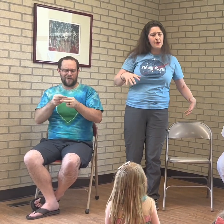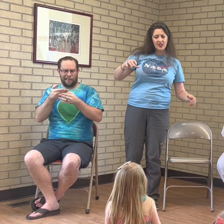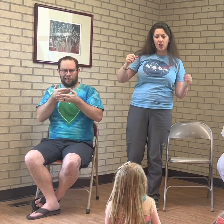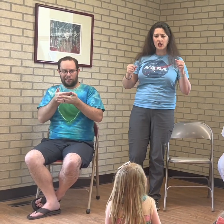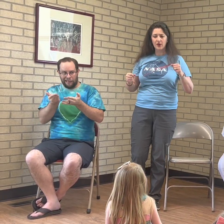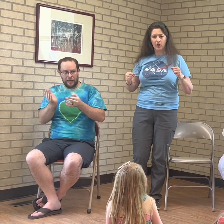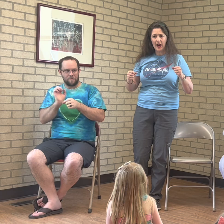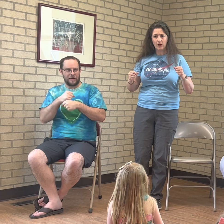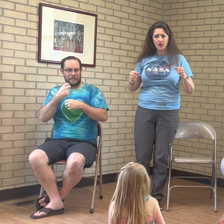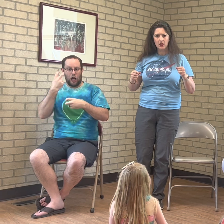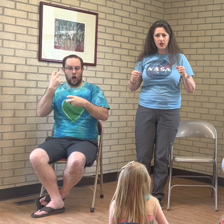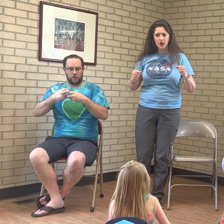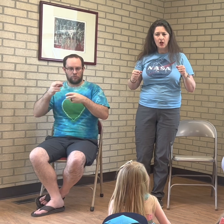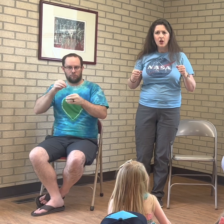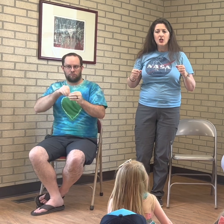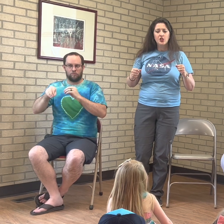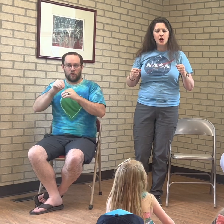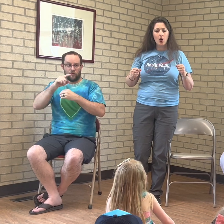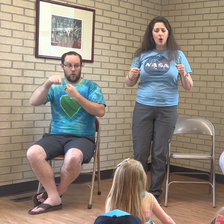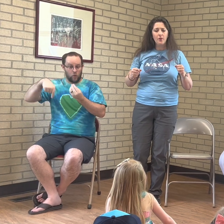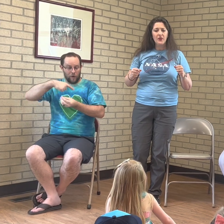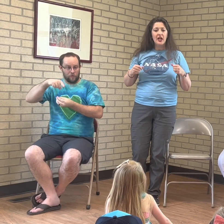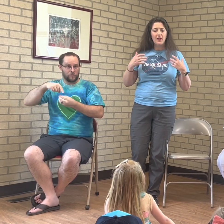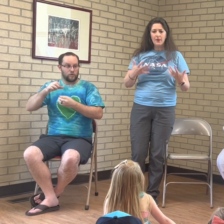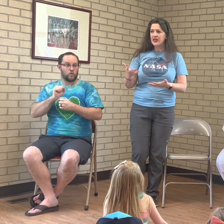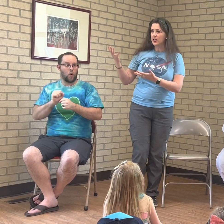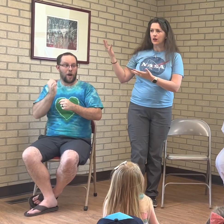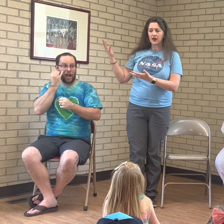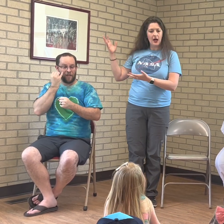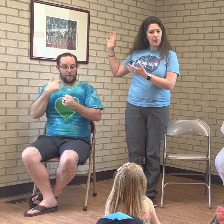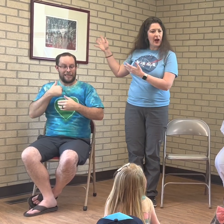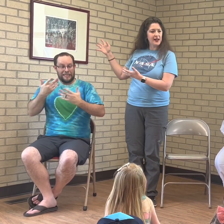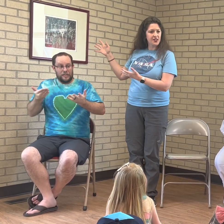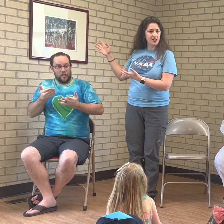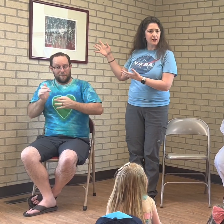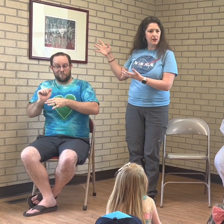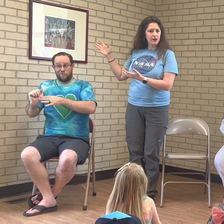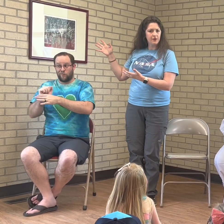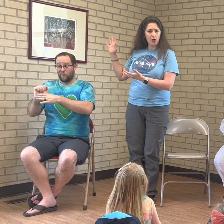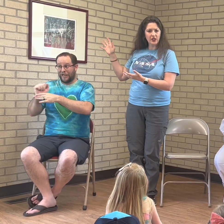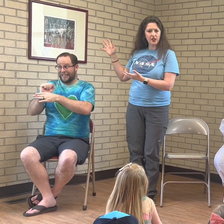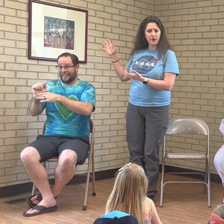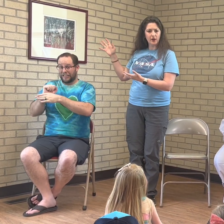it hard to move around. So, if I'm here and I'm practicing for going to the Moon, I'm using